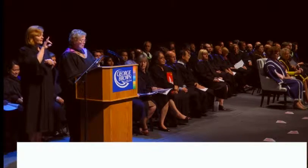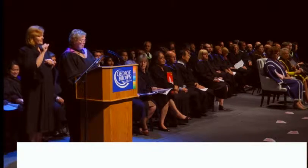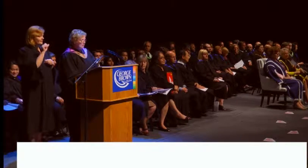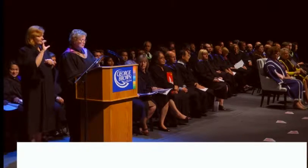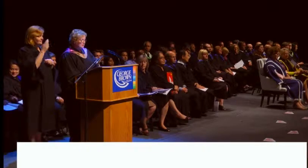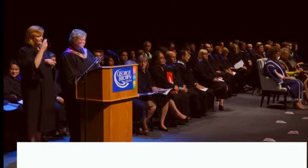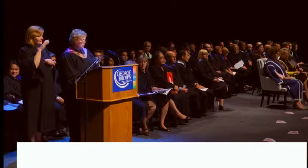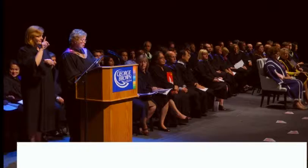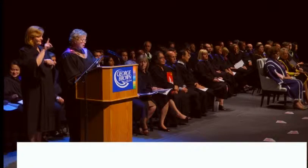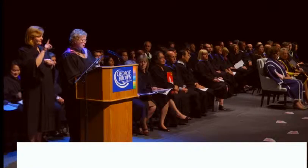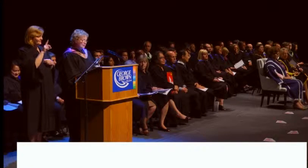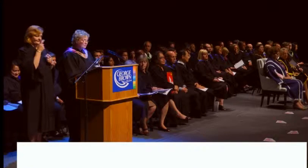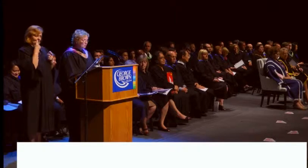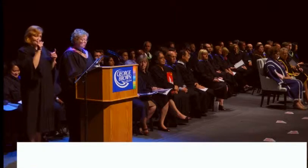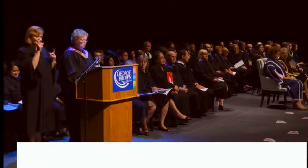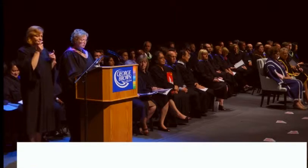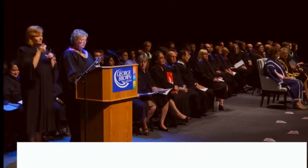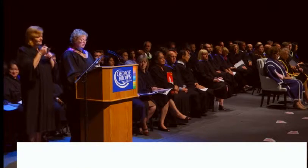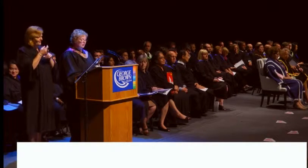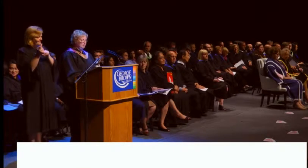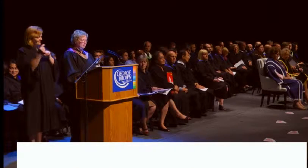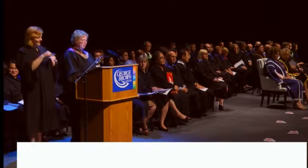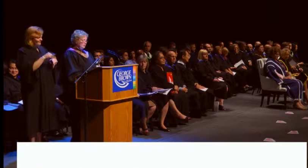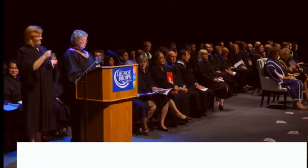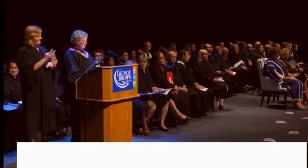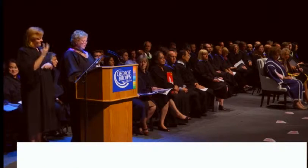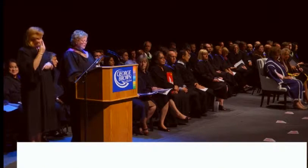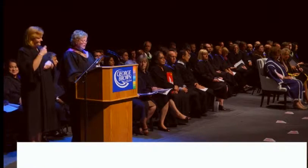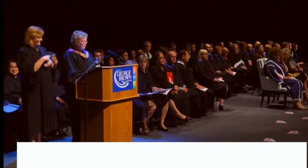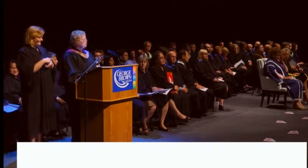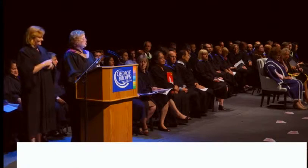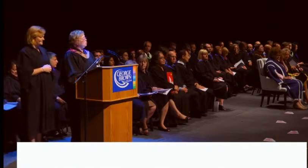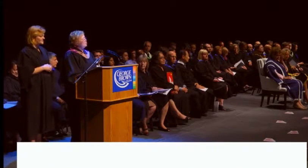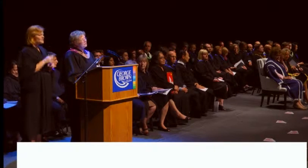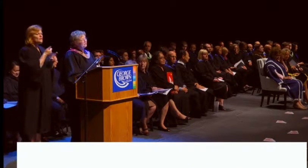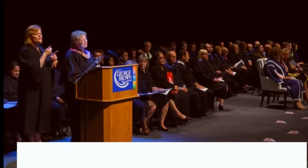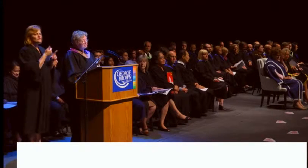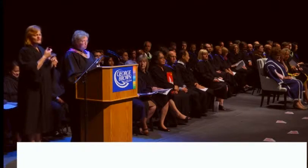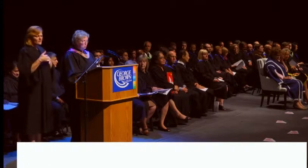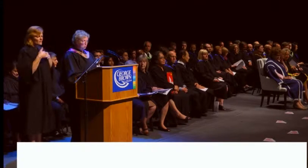ALISON HAS WON SEVERAL AWARDS INCLUDING THE WOMEN'S CULINARY NETWORK WOMEN OF THE YEAR AWARD